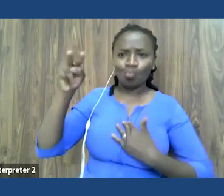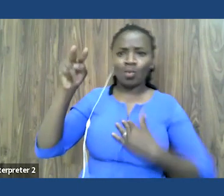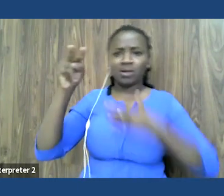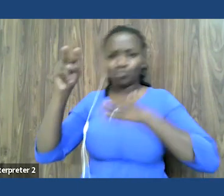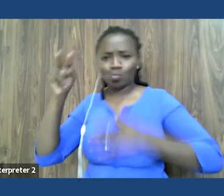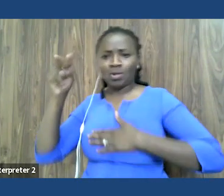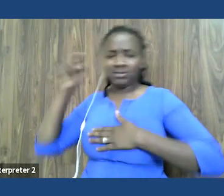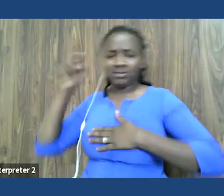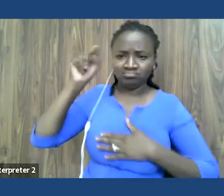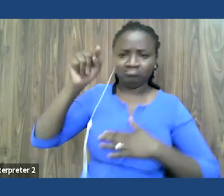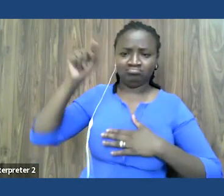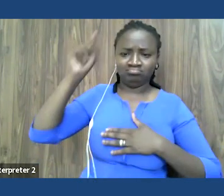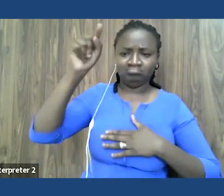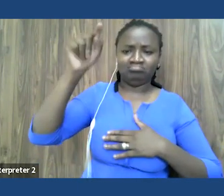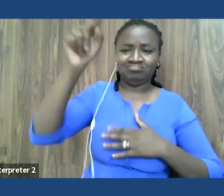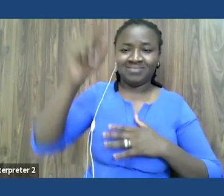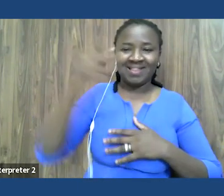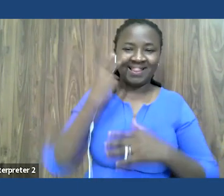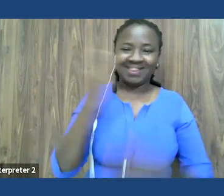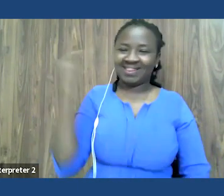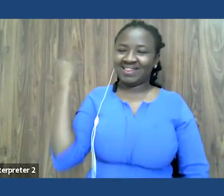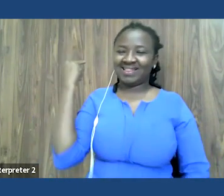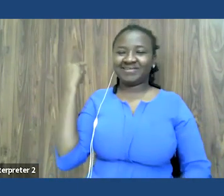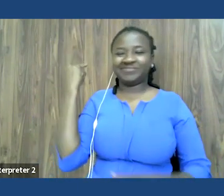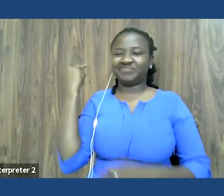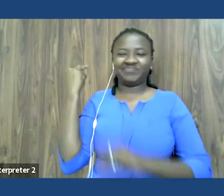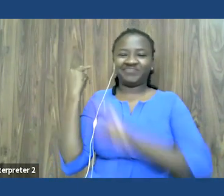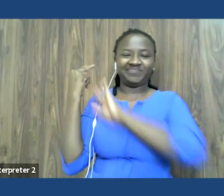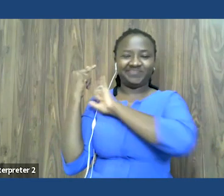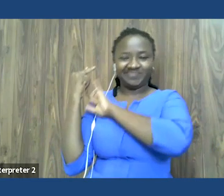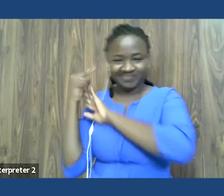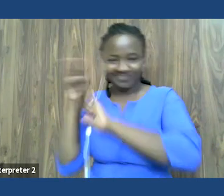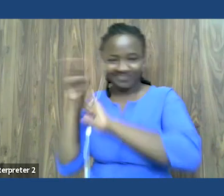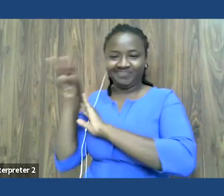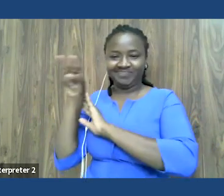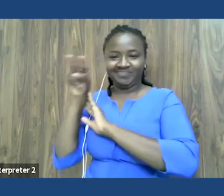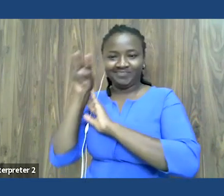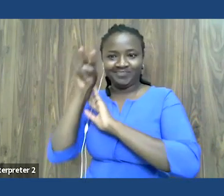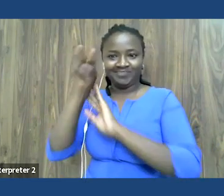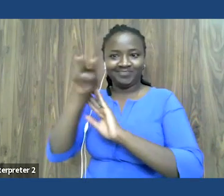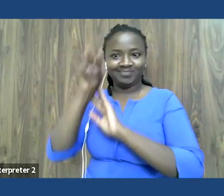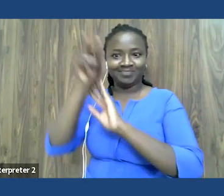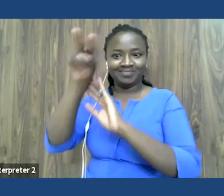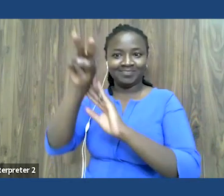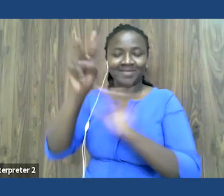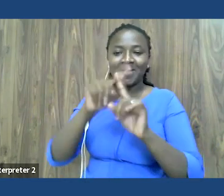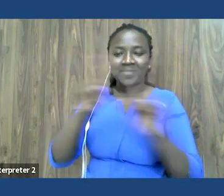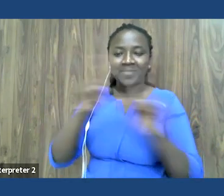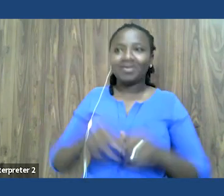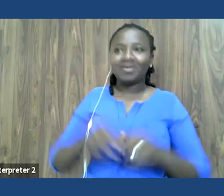So perhaps there is beginning to be appreciation, I want to know where I'm coming from.